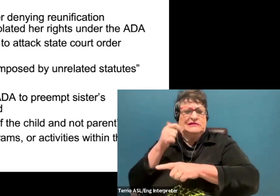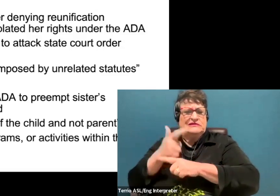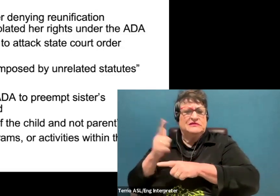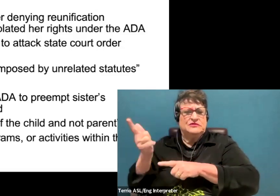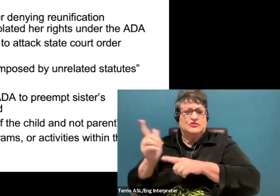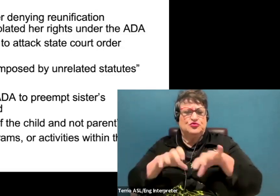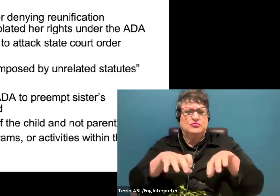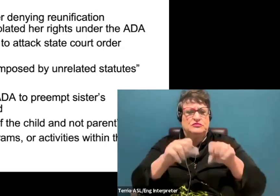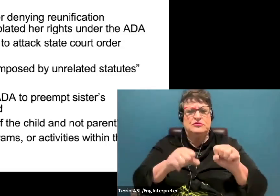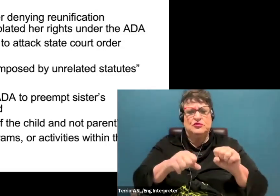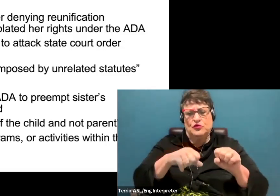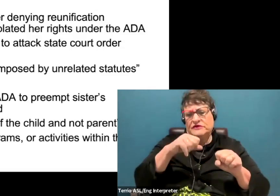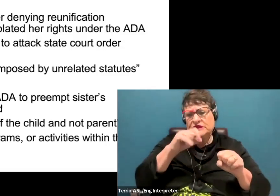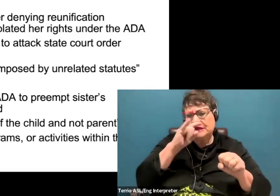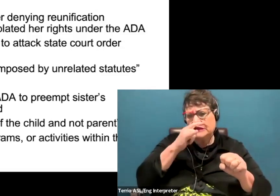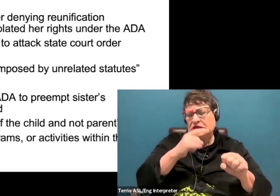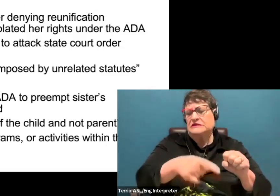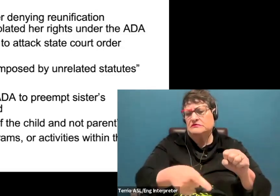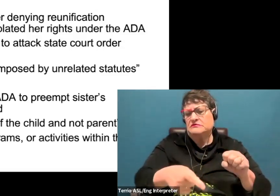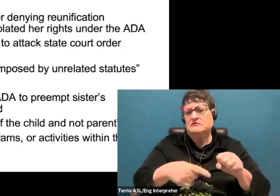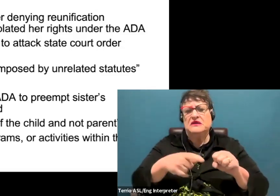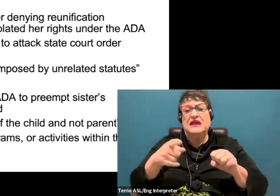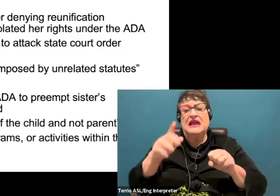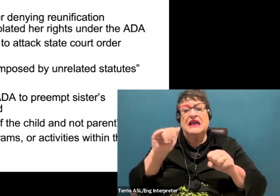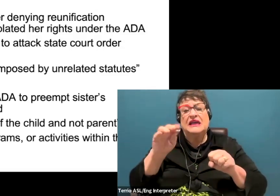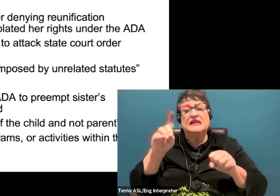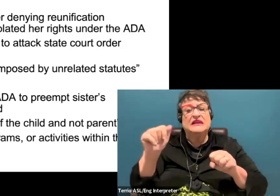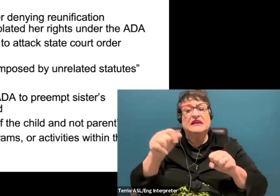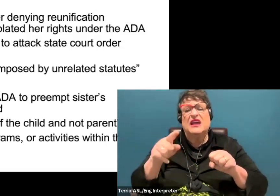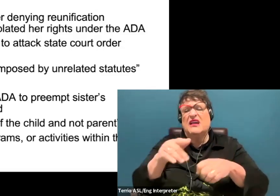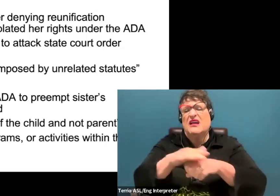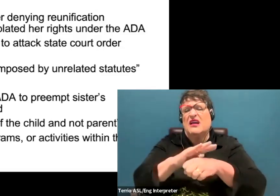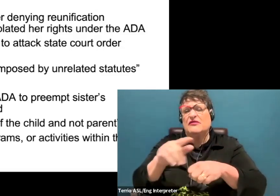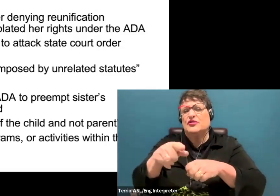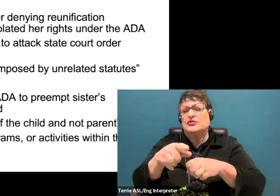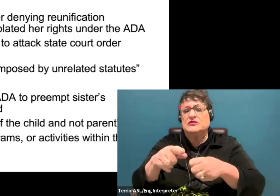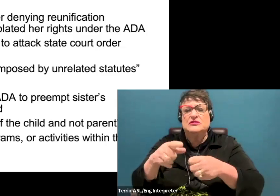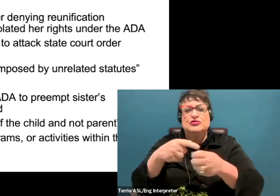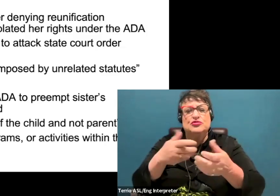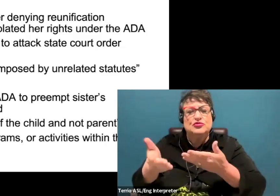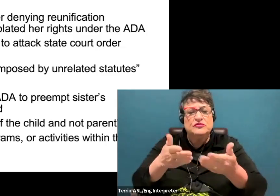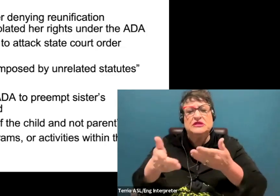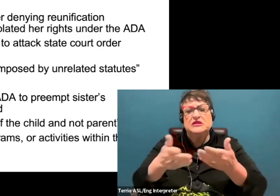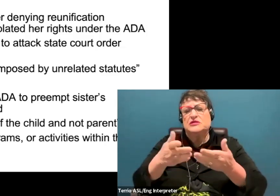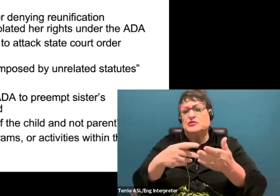when the ADA is talking about covering services, programs and activities of a public entity,